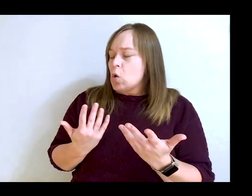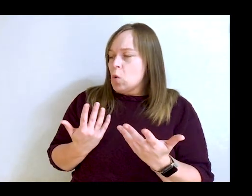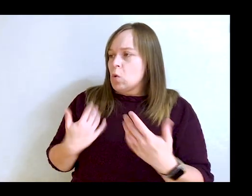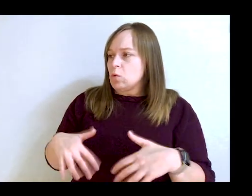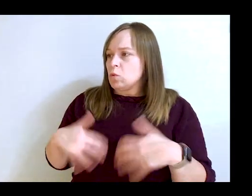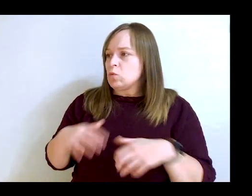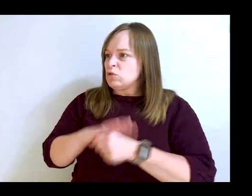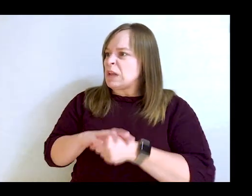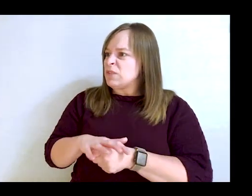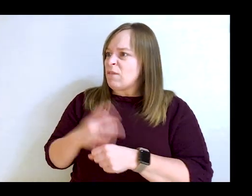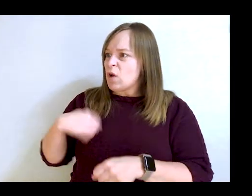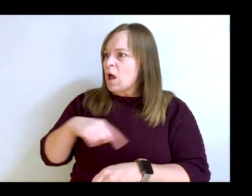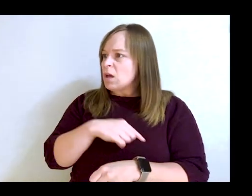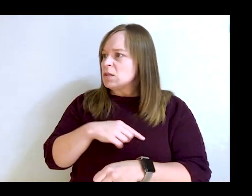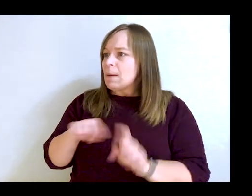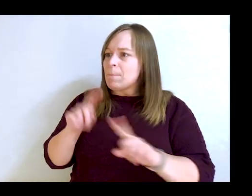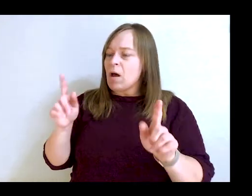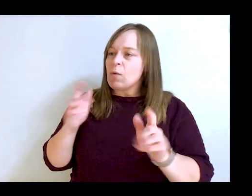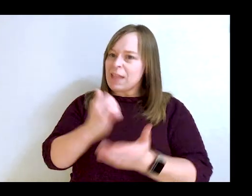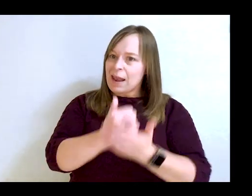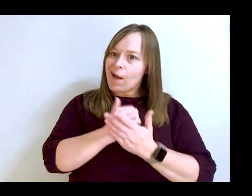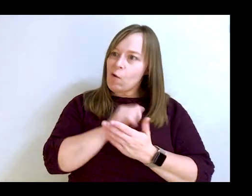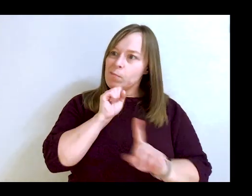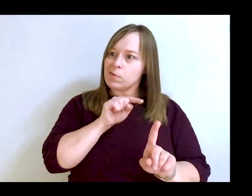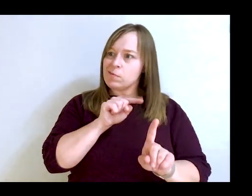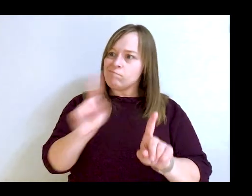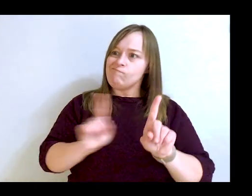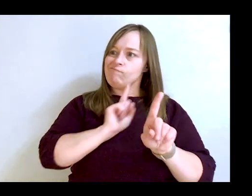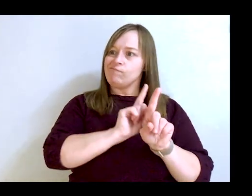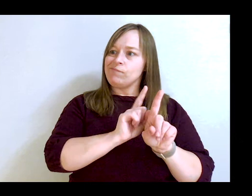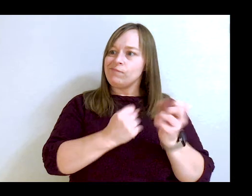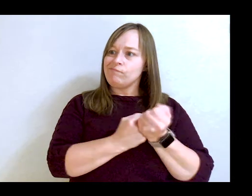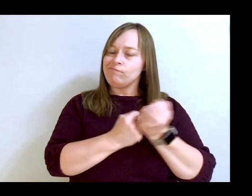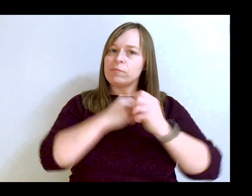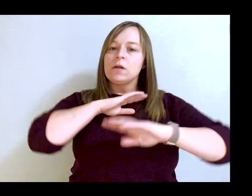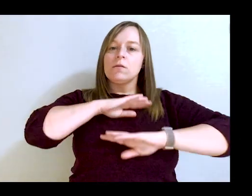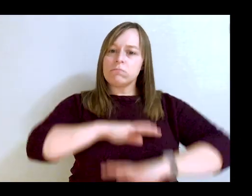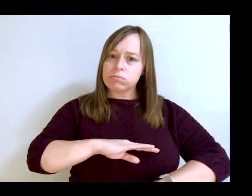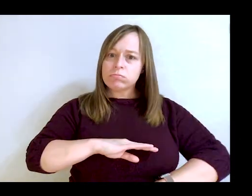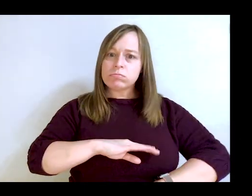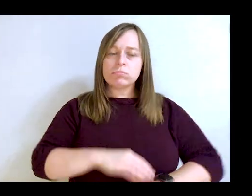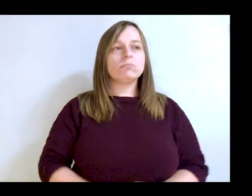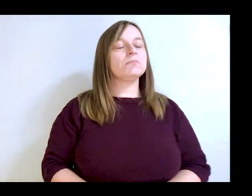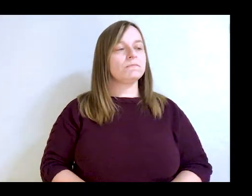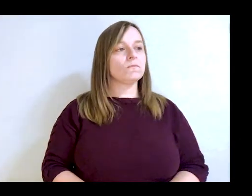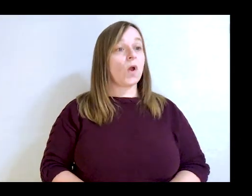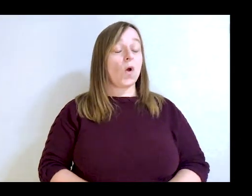that was kind of stressful for us. But with the help, it kind of puts you a little more at ease. M: Yep.